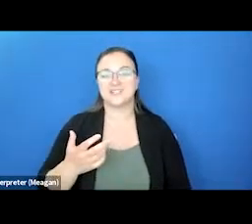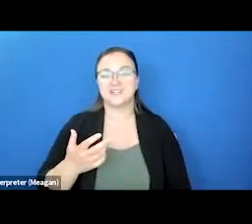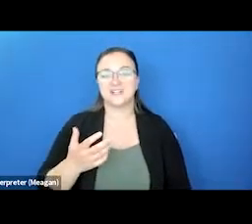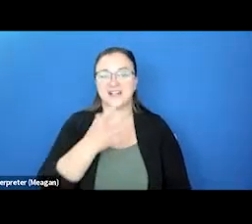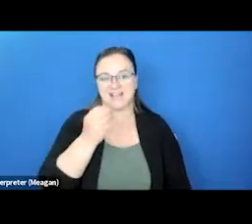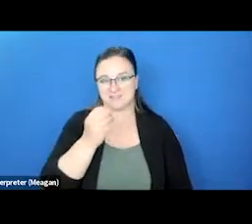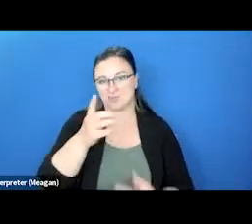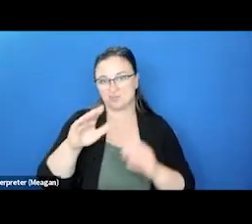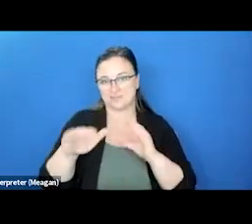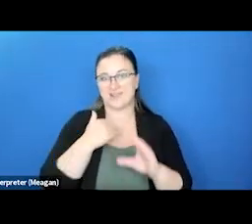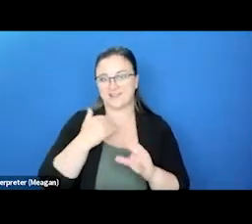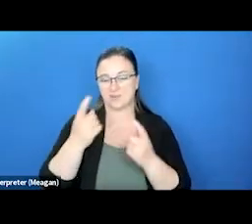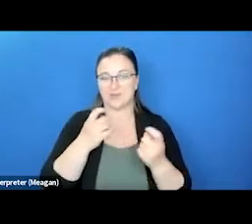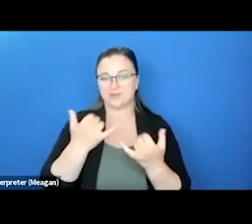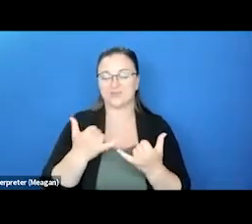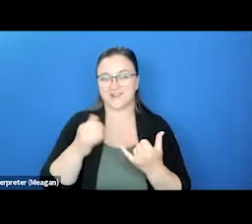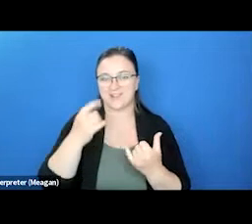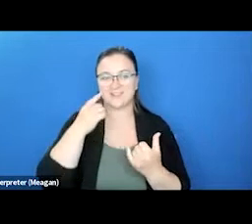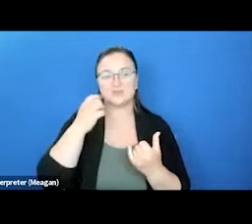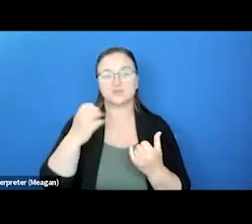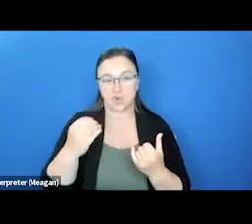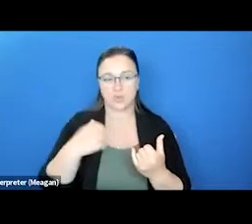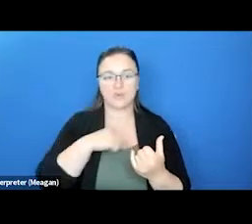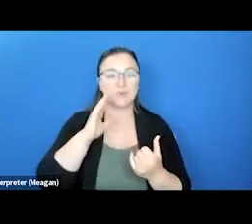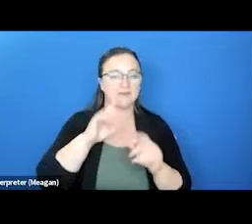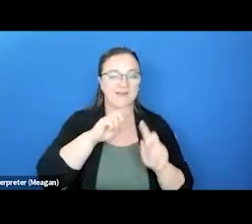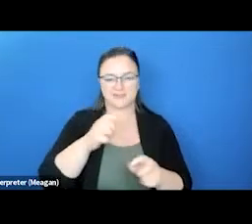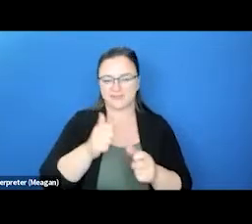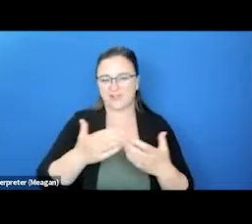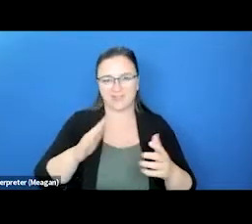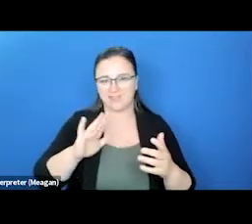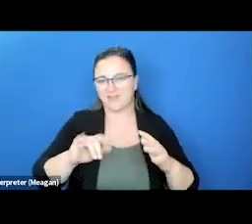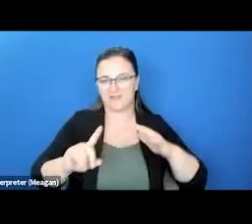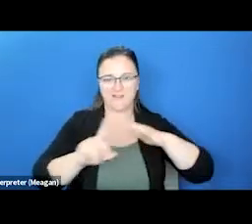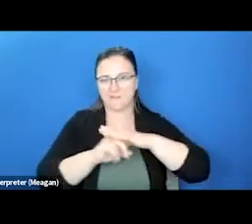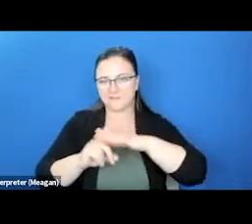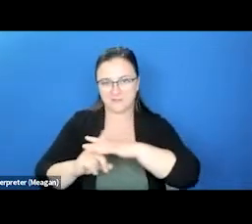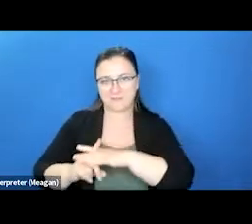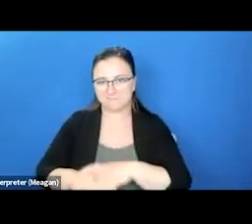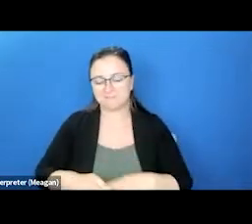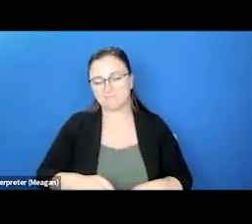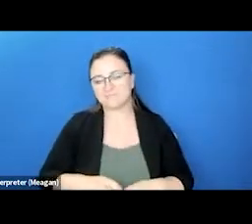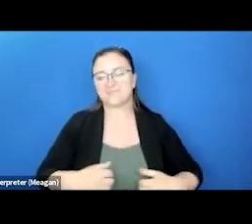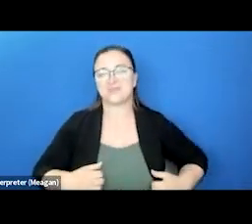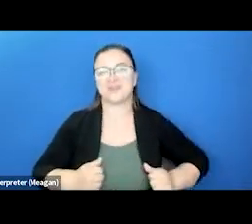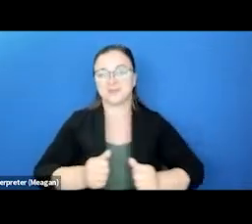as well as just answer anything that comes up will really be looking for information from you all in the chat.